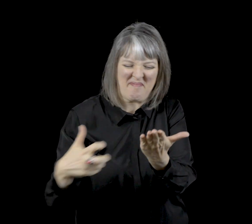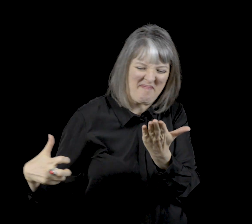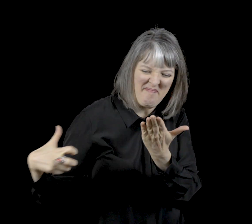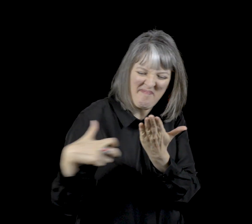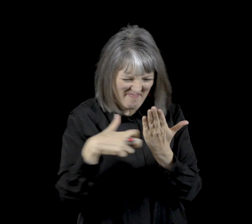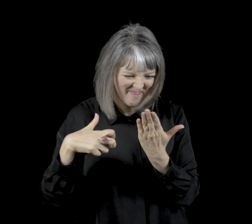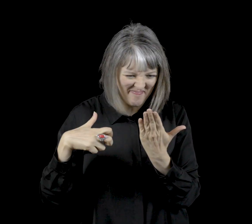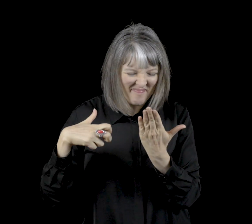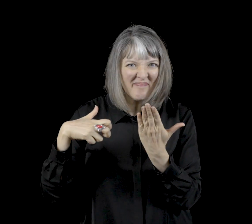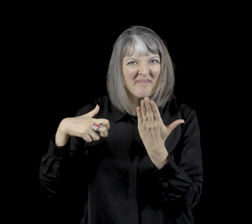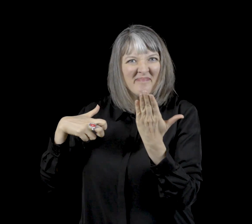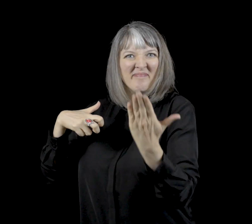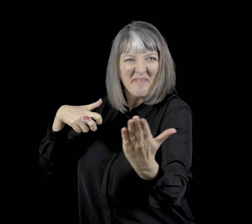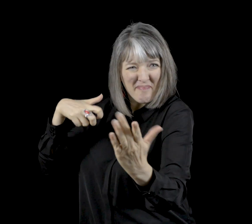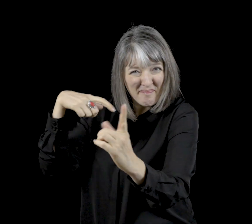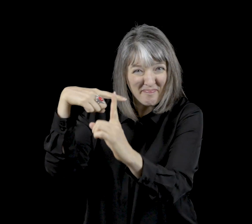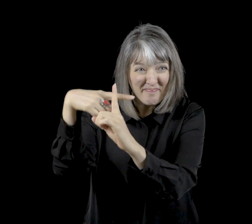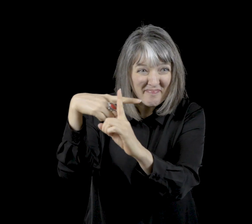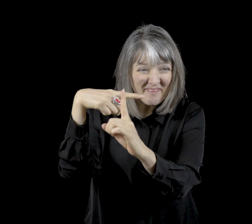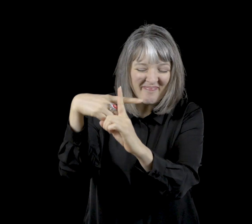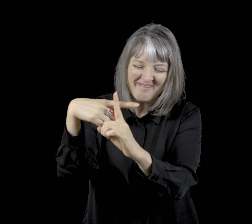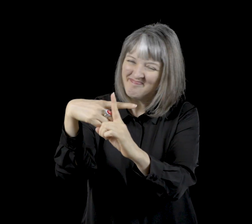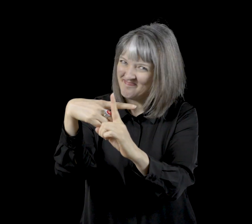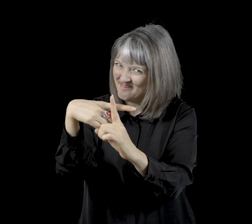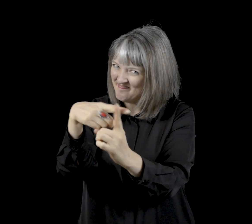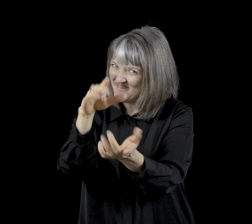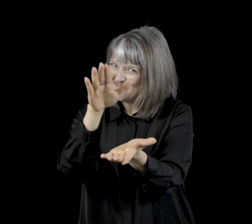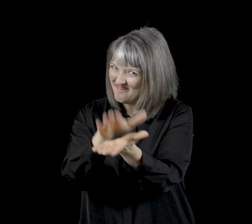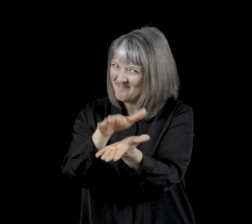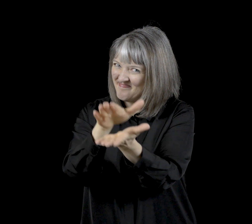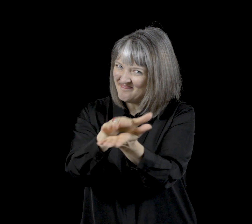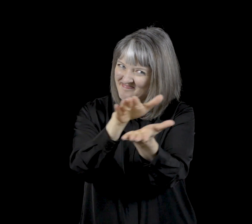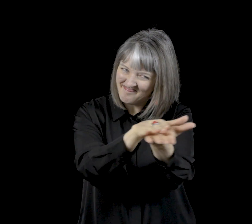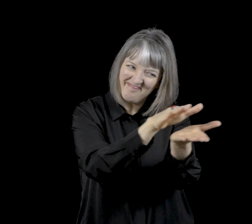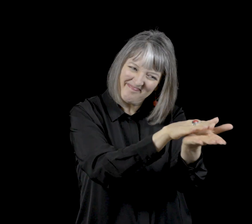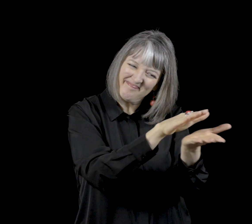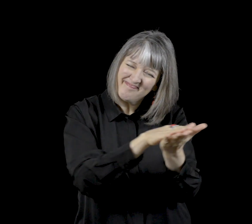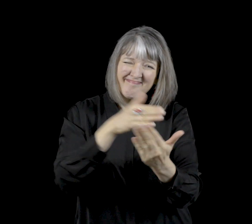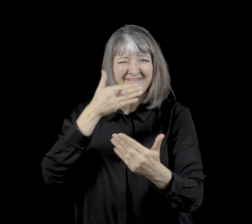TICKET, VOUCHER, STUB [positive ticket given] APPLAUD, CHEER, ACCREDIT